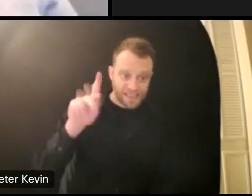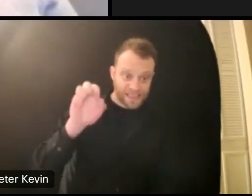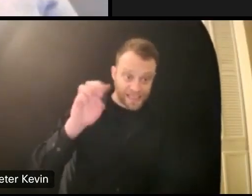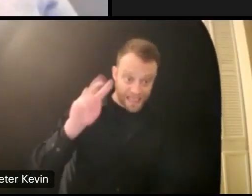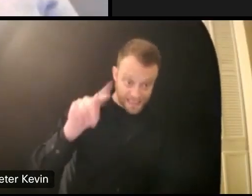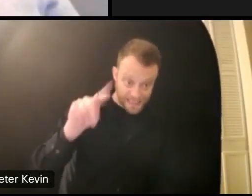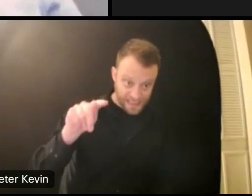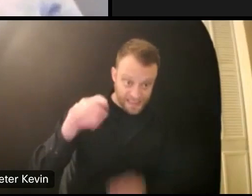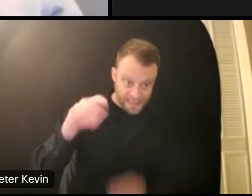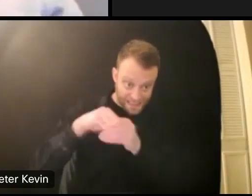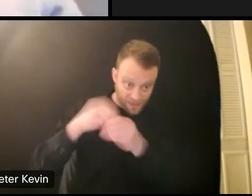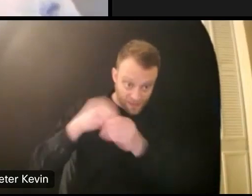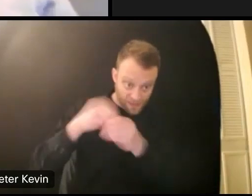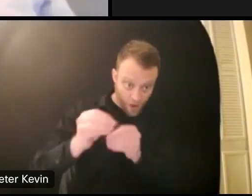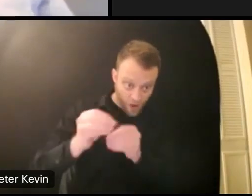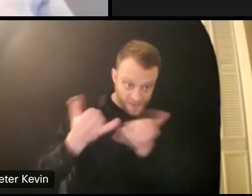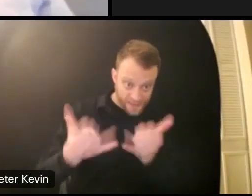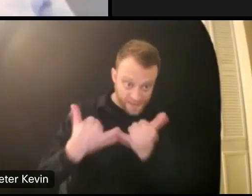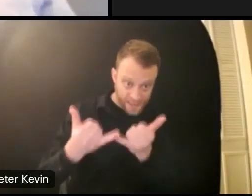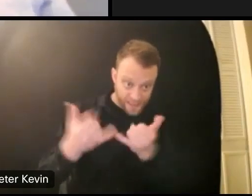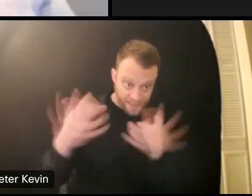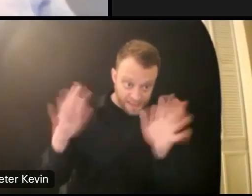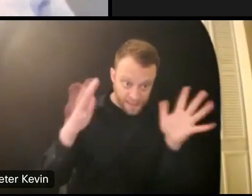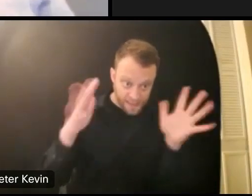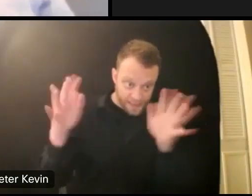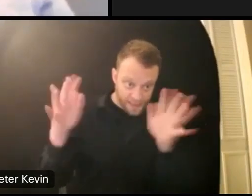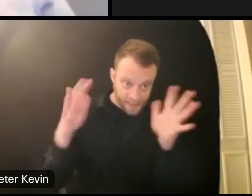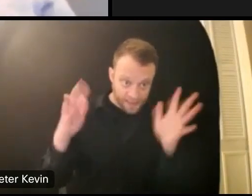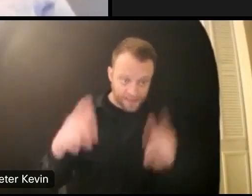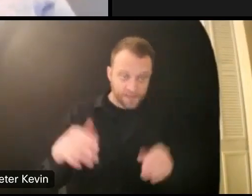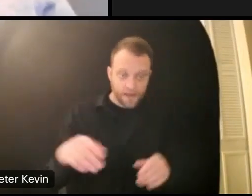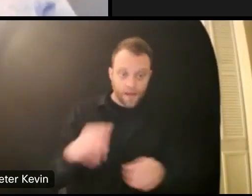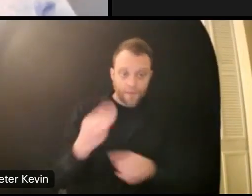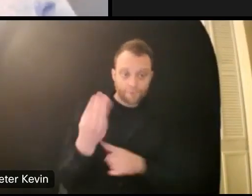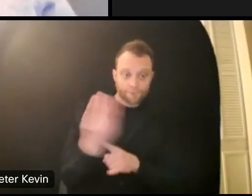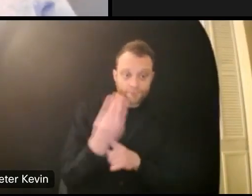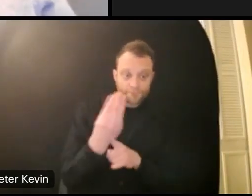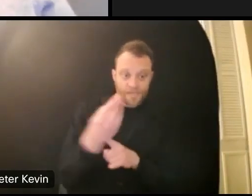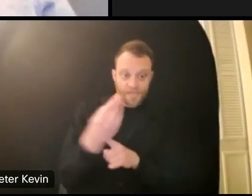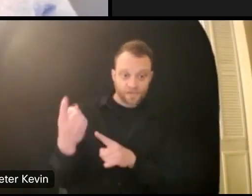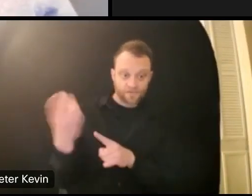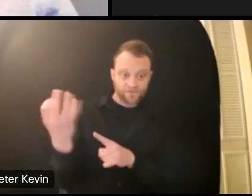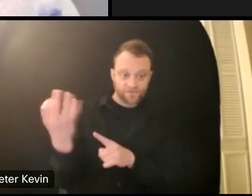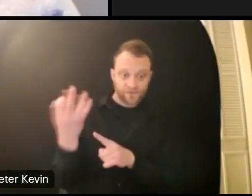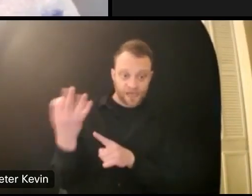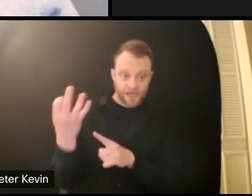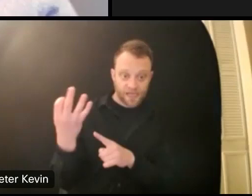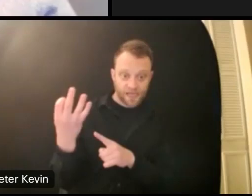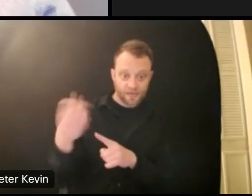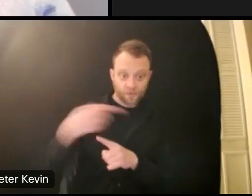(Williams) Weare all in that office Monday through Friday. (Fast) Yes from 10:30 to